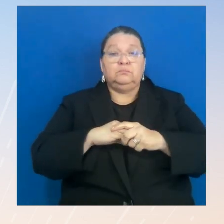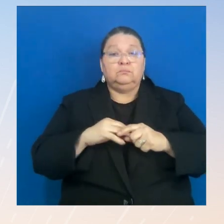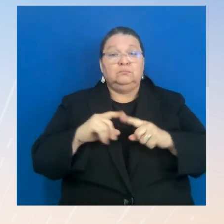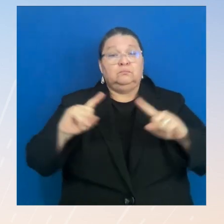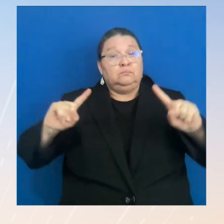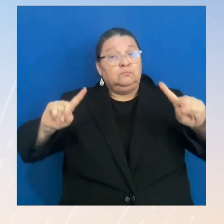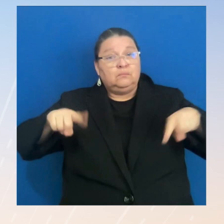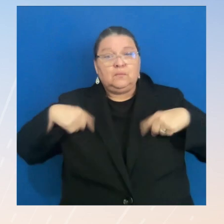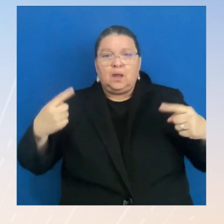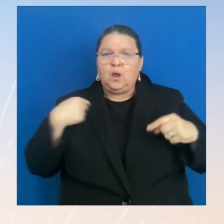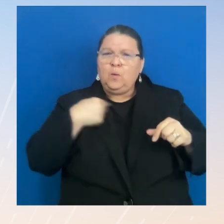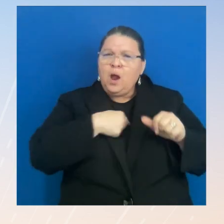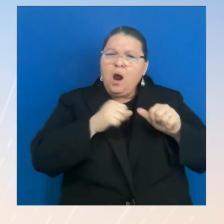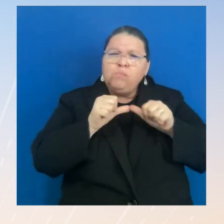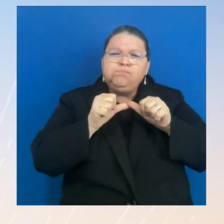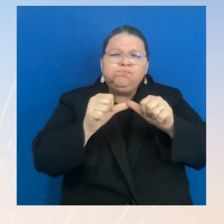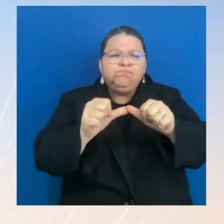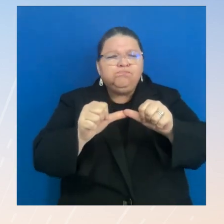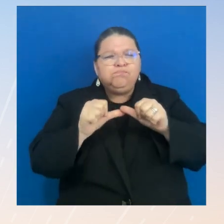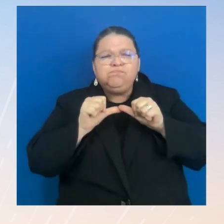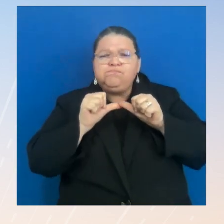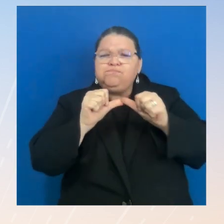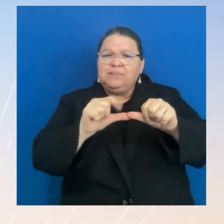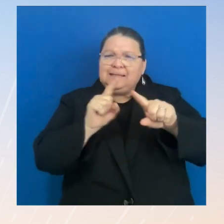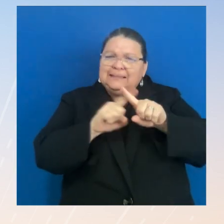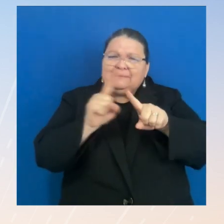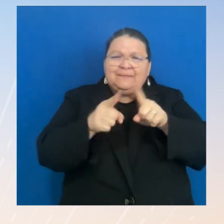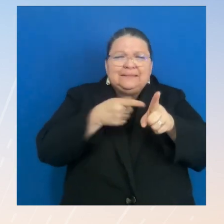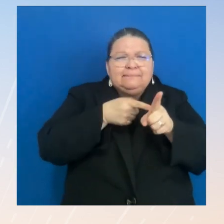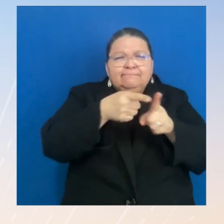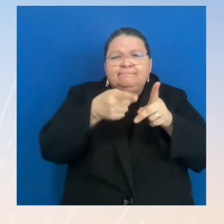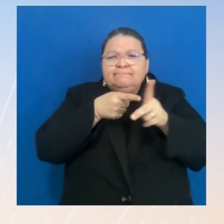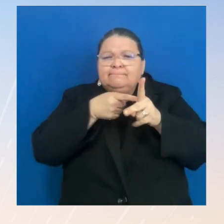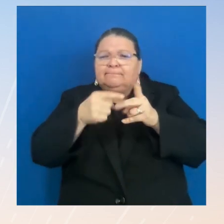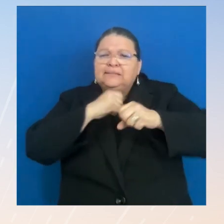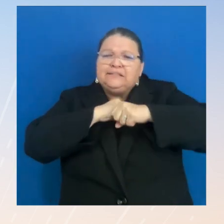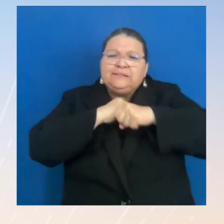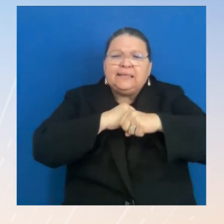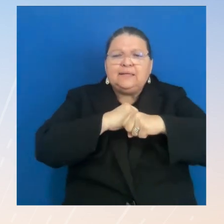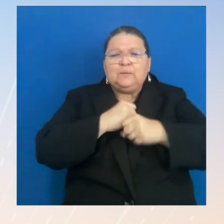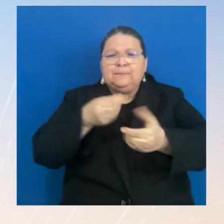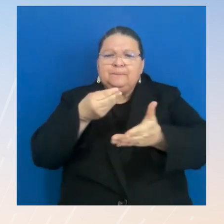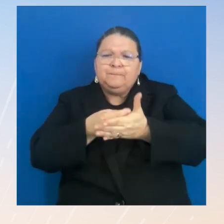in addition to the transfers of U.S.-made equipment we are facilitating from our Allies to Ukraine as well.